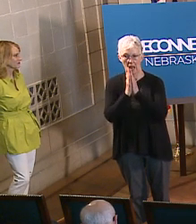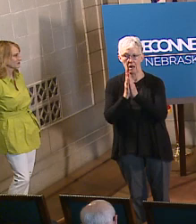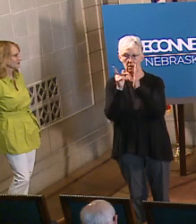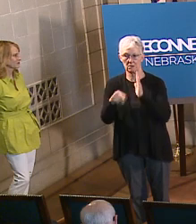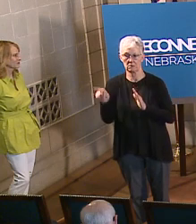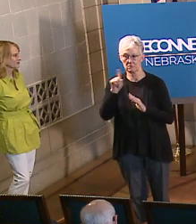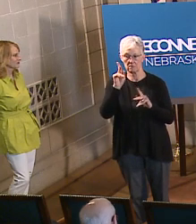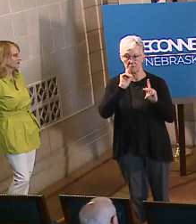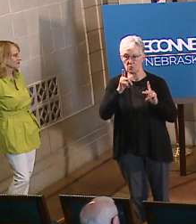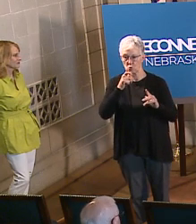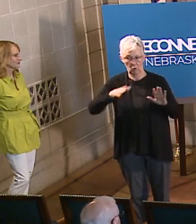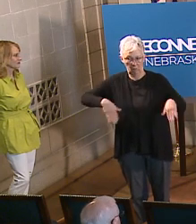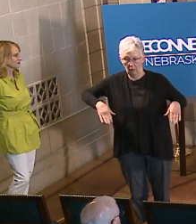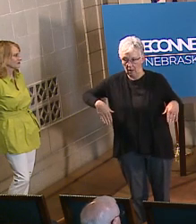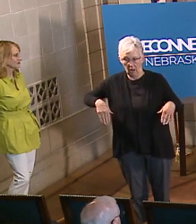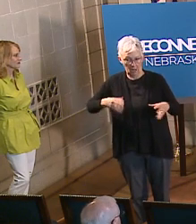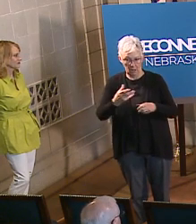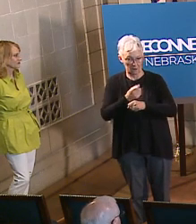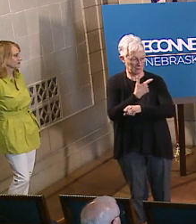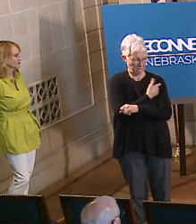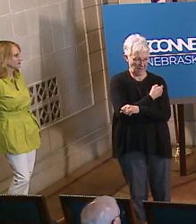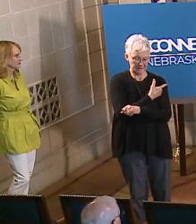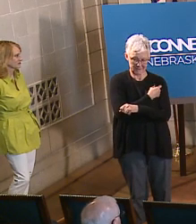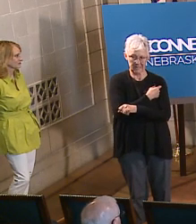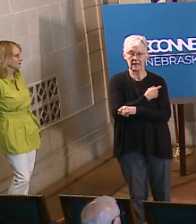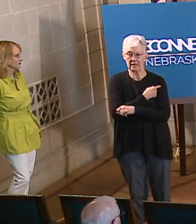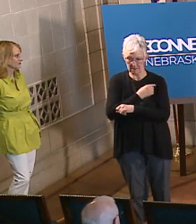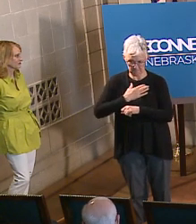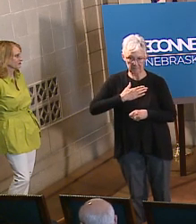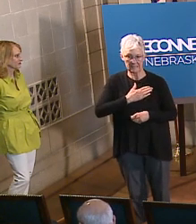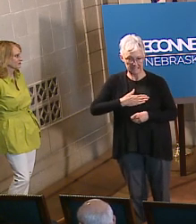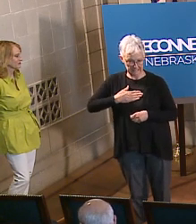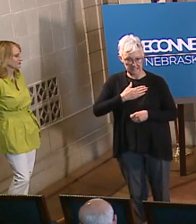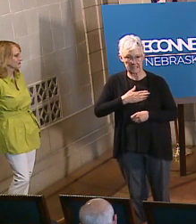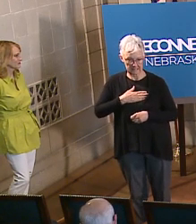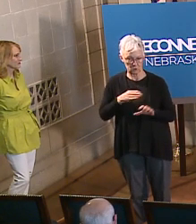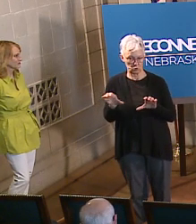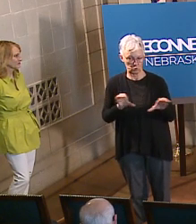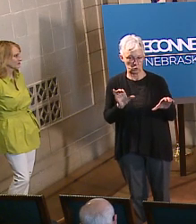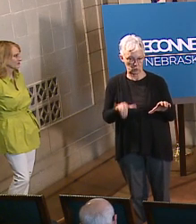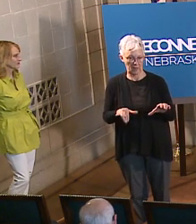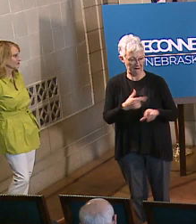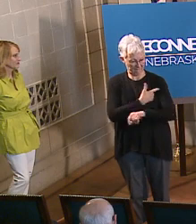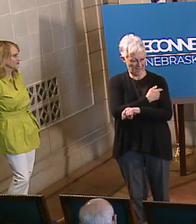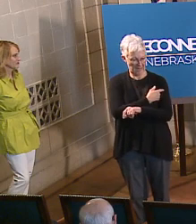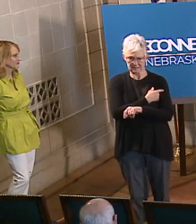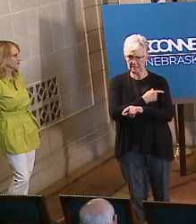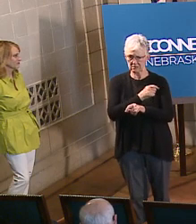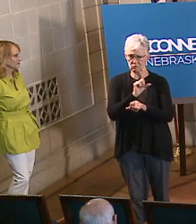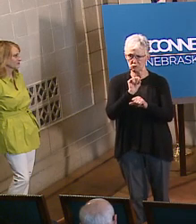LEAST ONE VACCINE, THAT'S TREMENDOUS PROGRESS. PLEASE CONTINUE TO GET VACCINATED IF YOU HAVE NOT